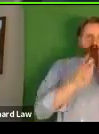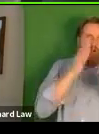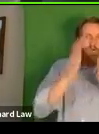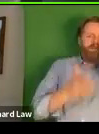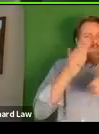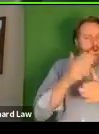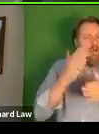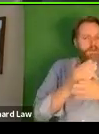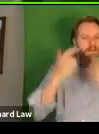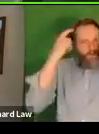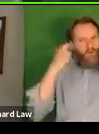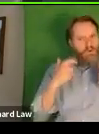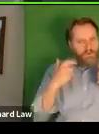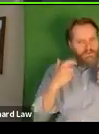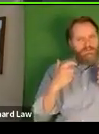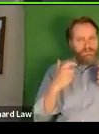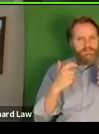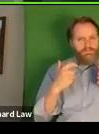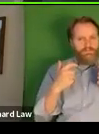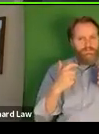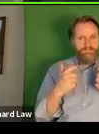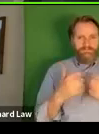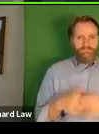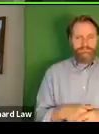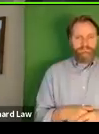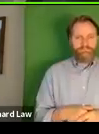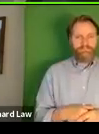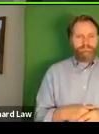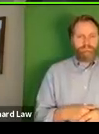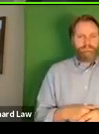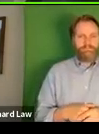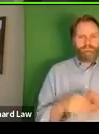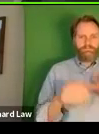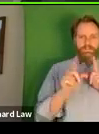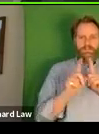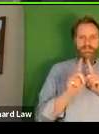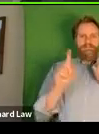relation to all the issues about distancing and also cleanliness